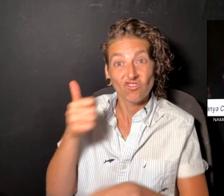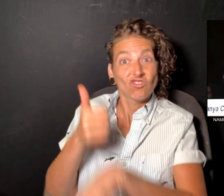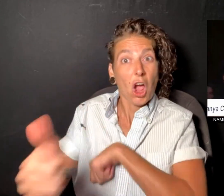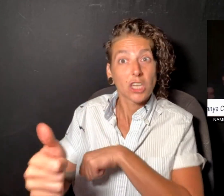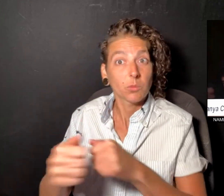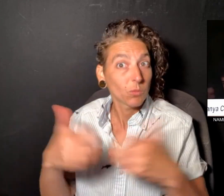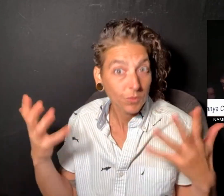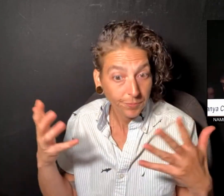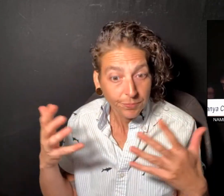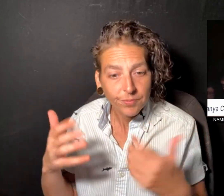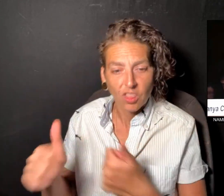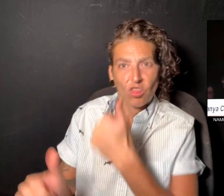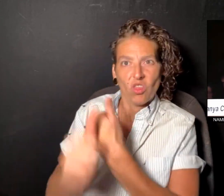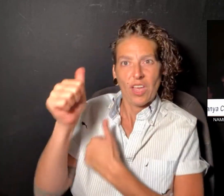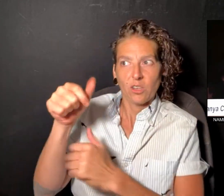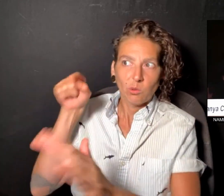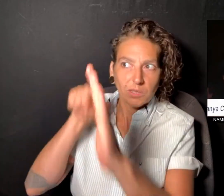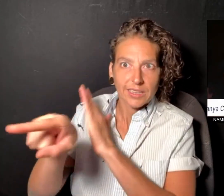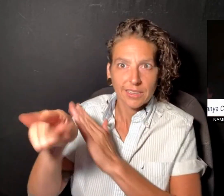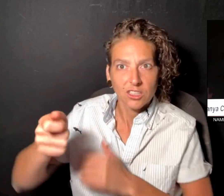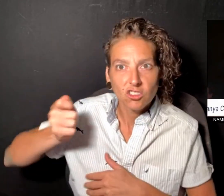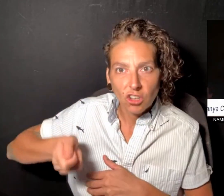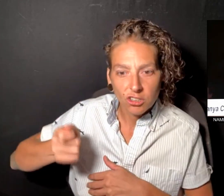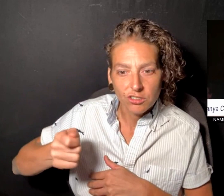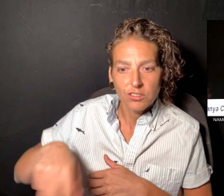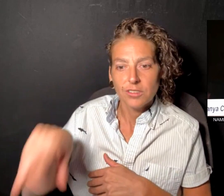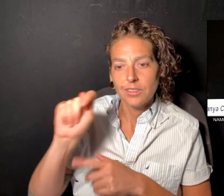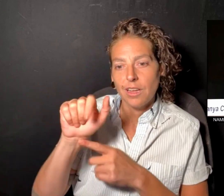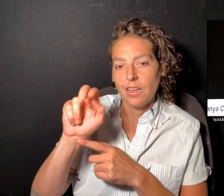a Texas woman is charged with threatening to kill Judge Tanya Chut.